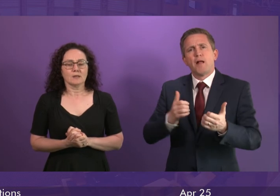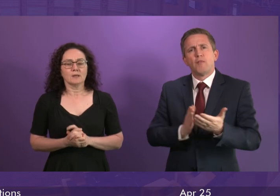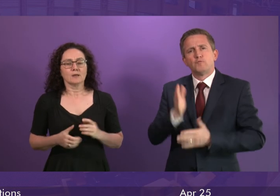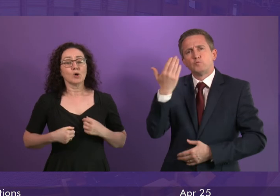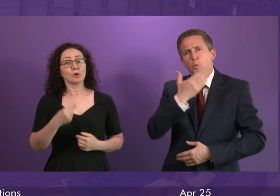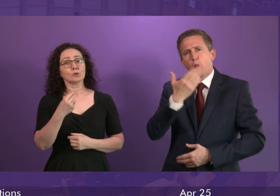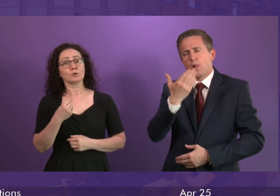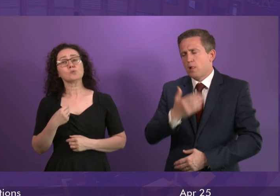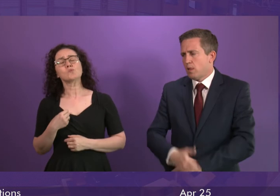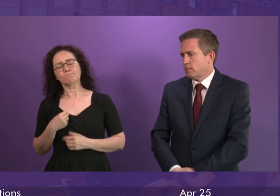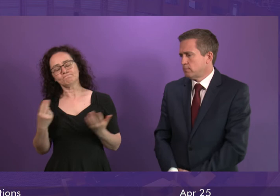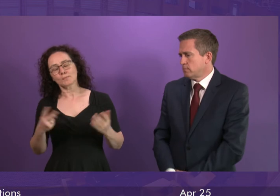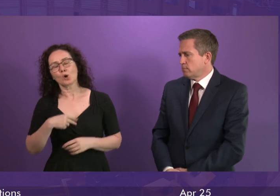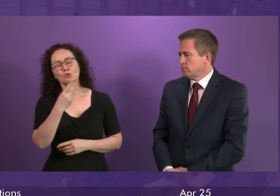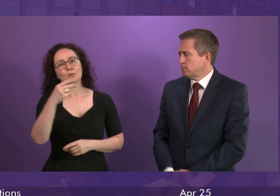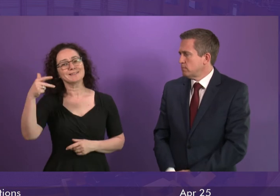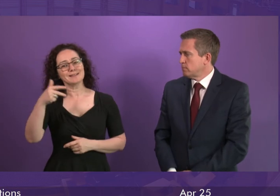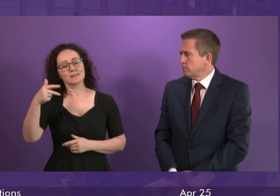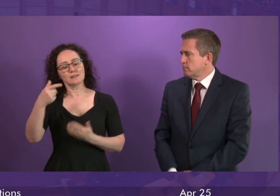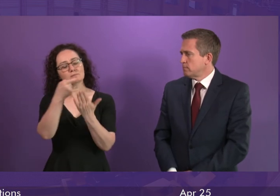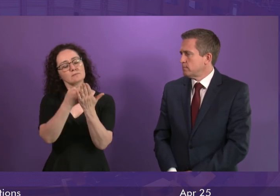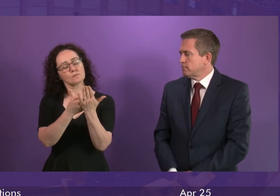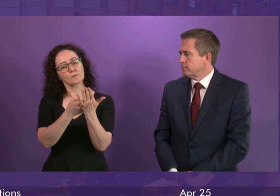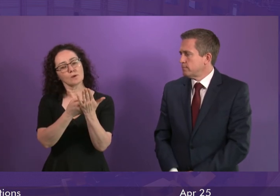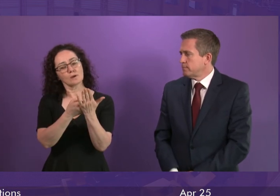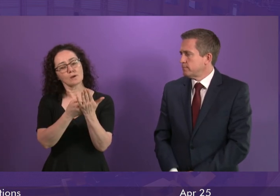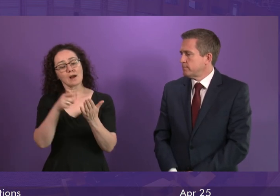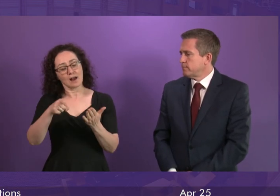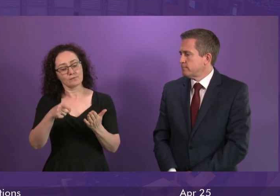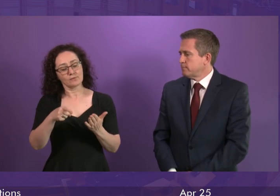Our 2018 programme for government set out a £250 million package of measures to support